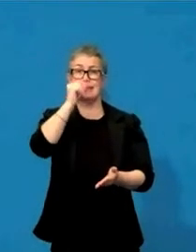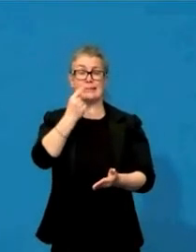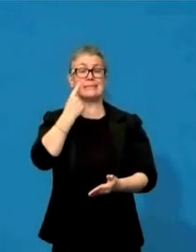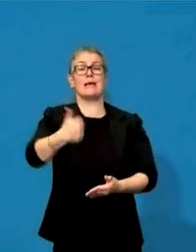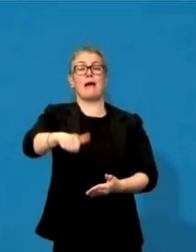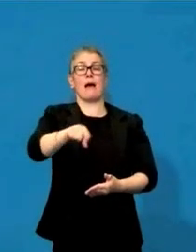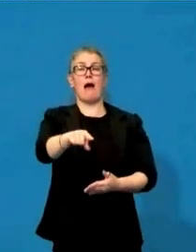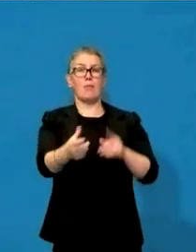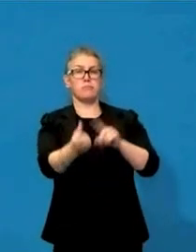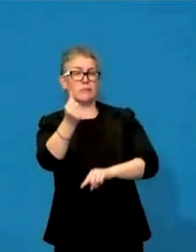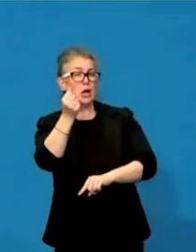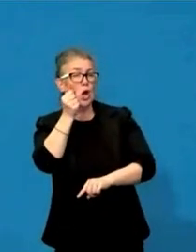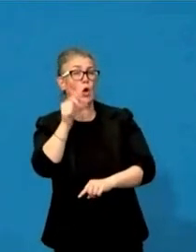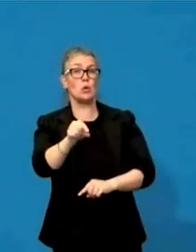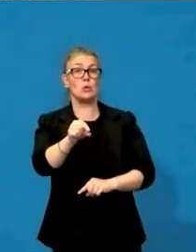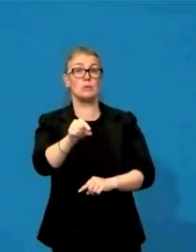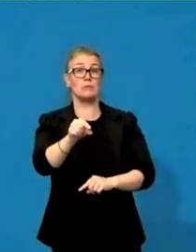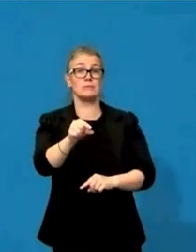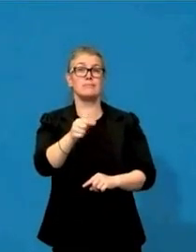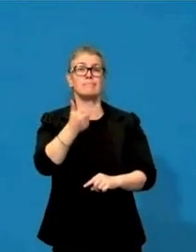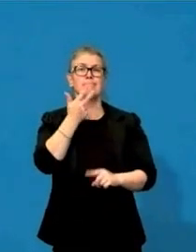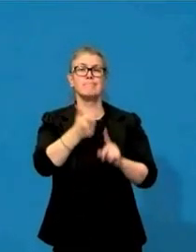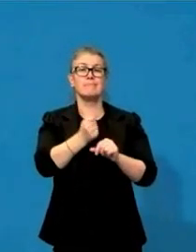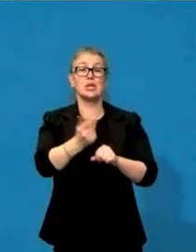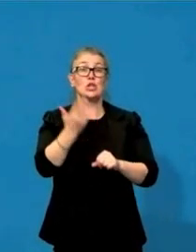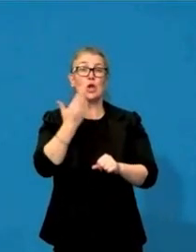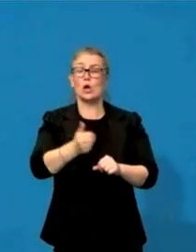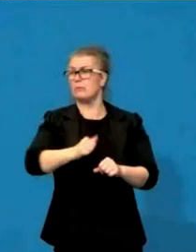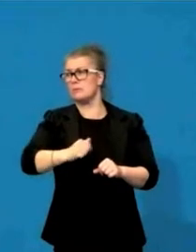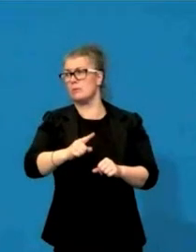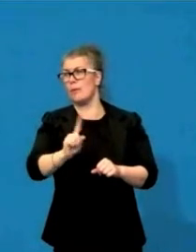You know, if they don't know, they will ask, "What's this place? What's it for?" That sort of thing.